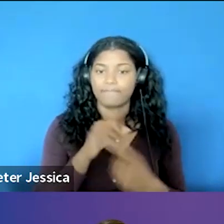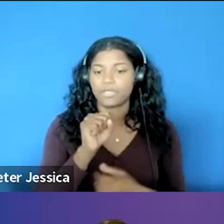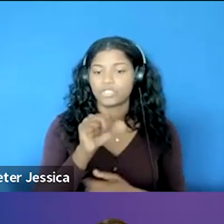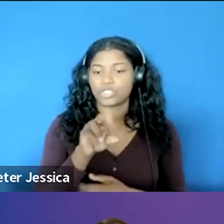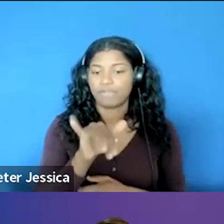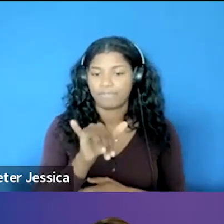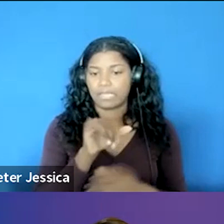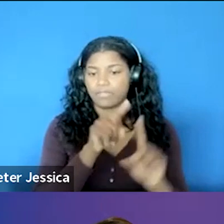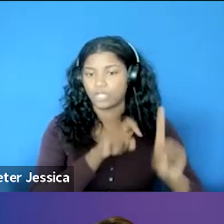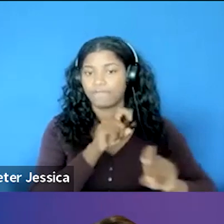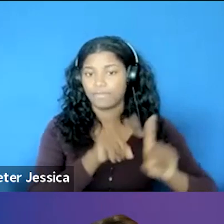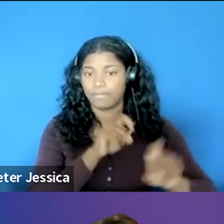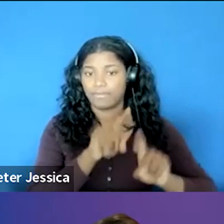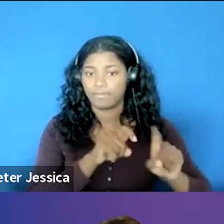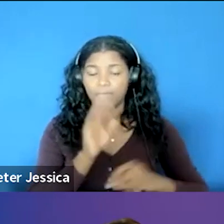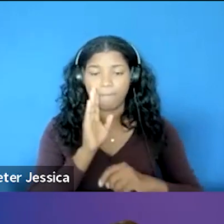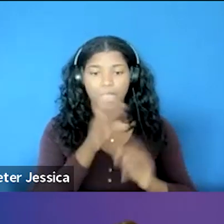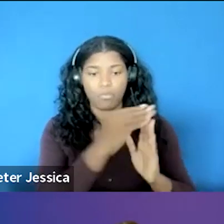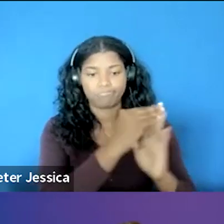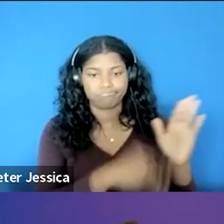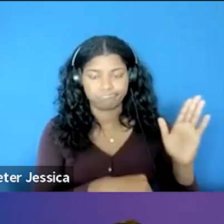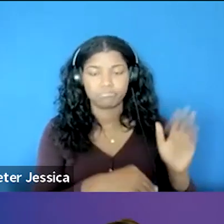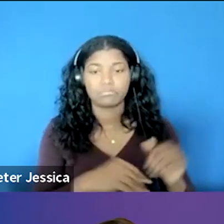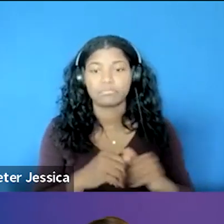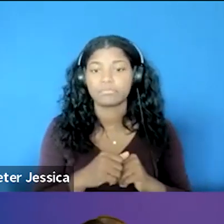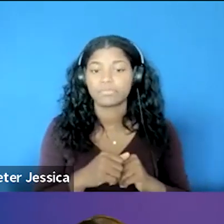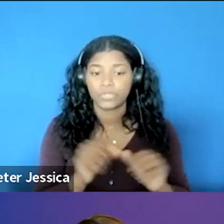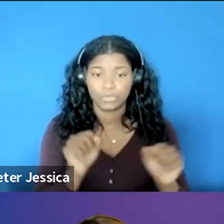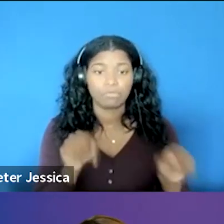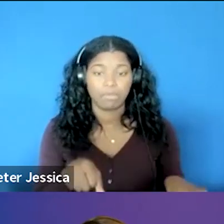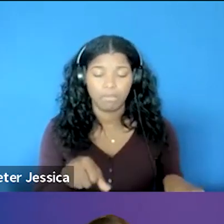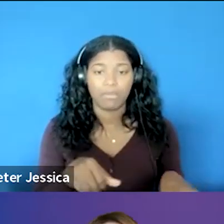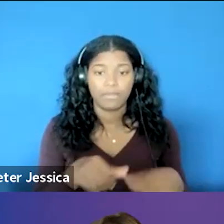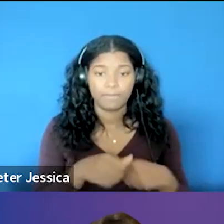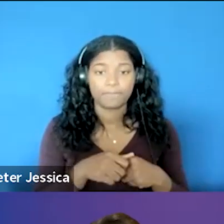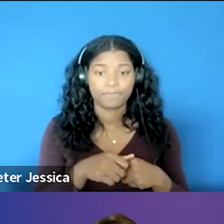and I can put for the division environmental biology, you know, you can fill out this link